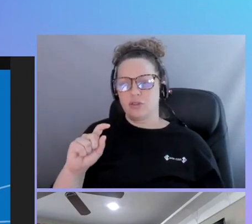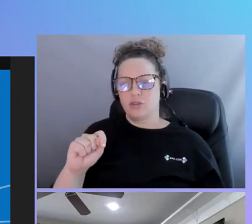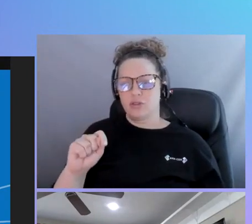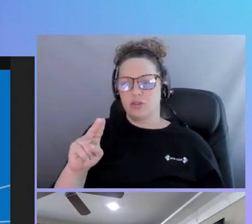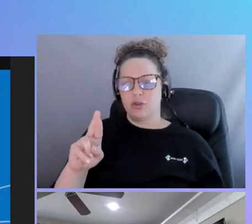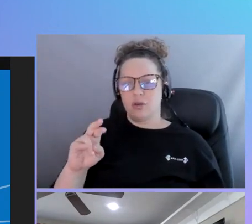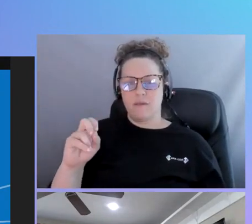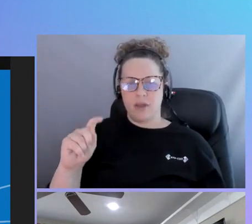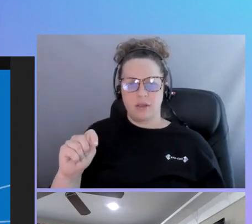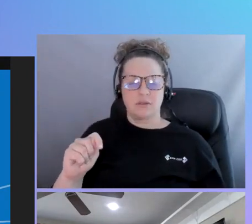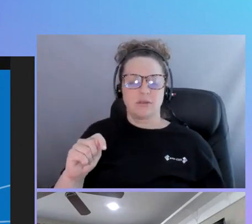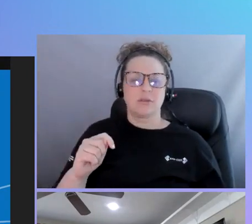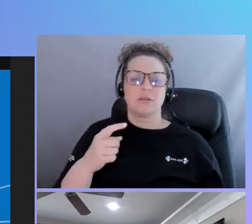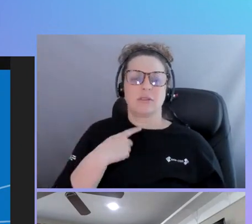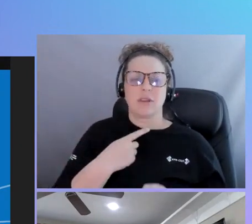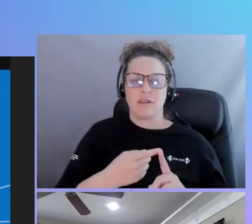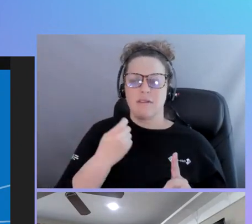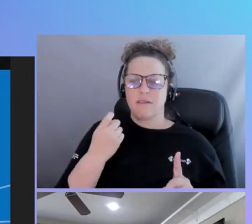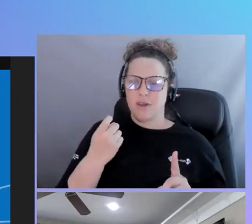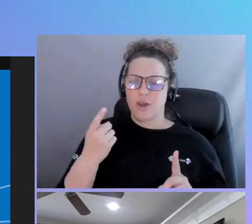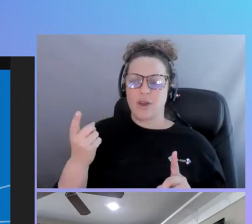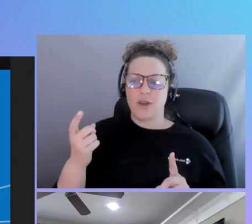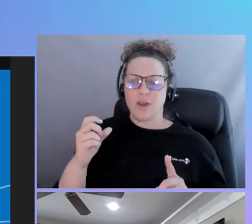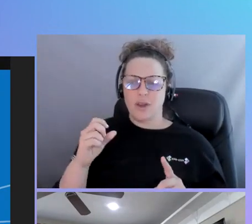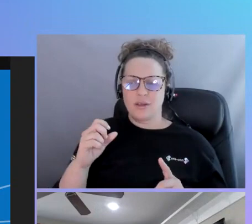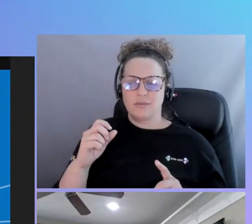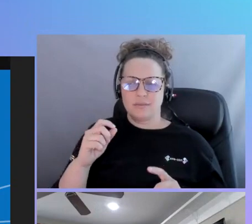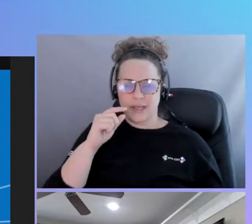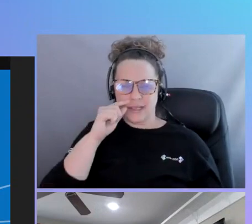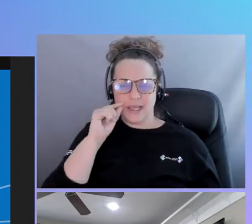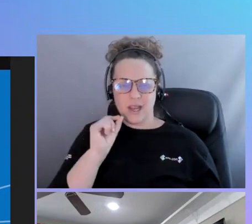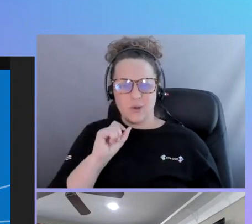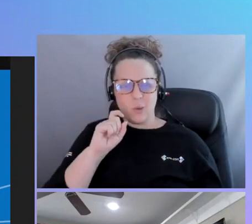just outside of San Antonio, Texas. Uh, good morning. Good